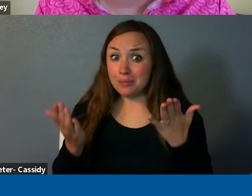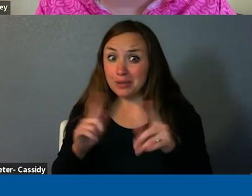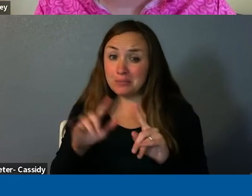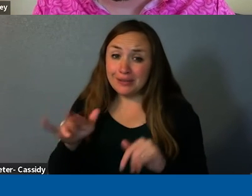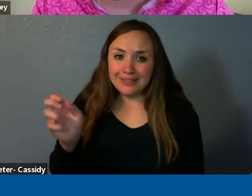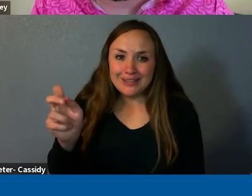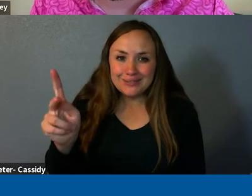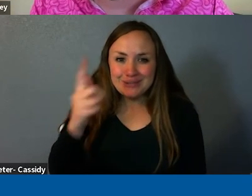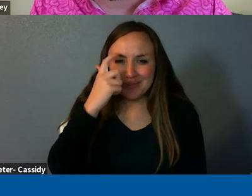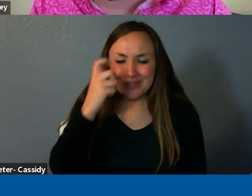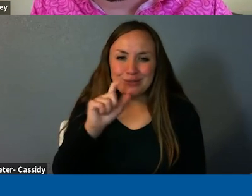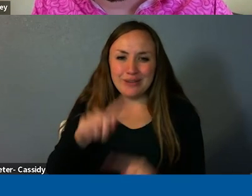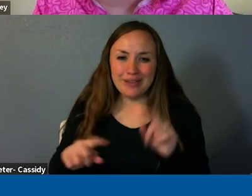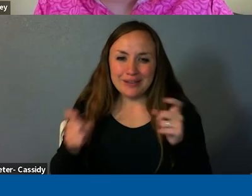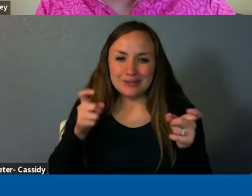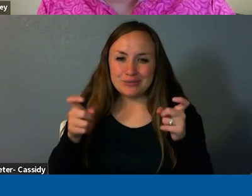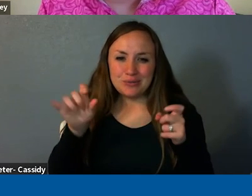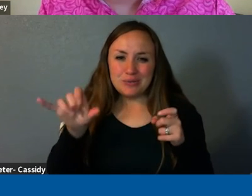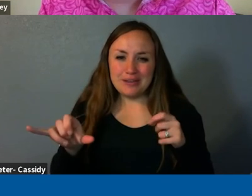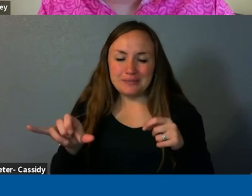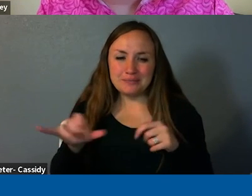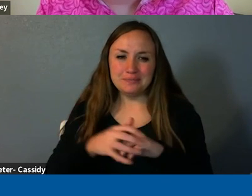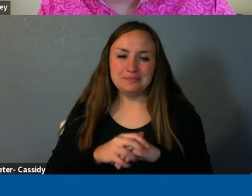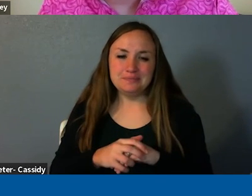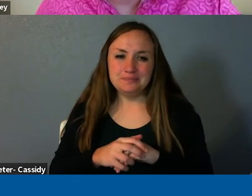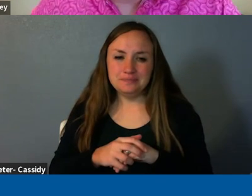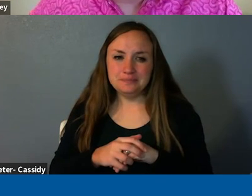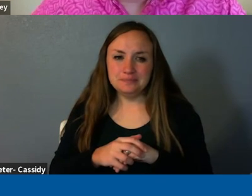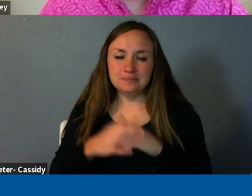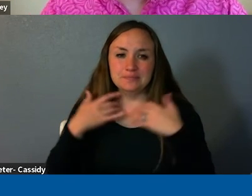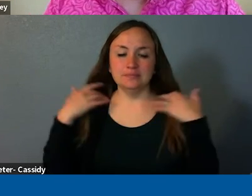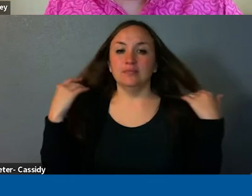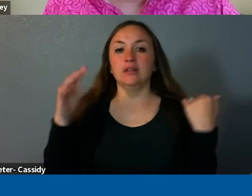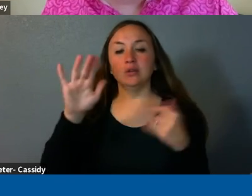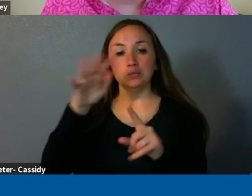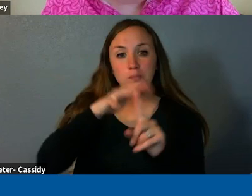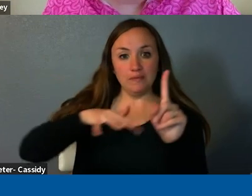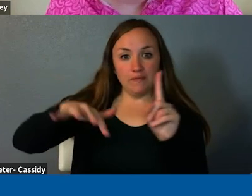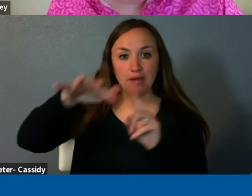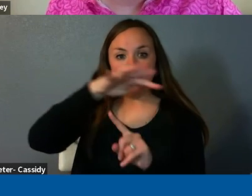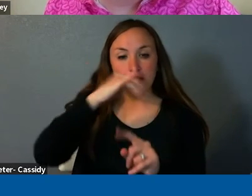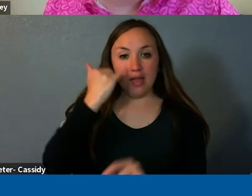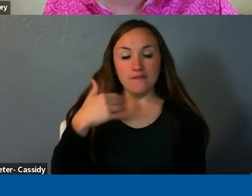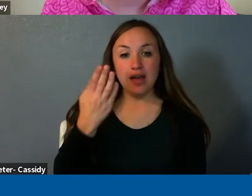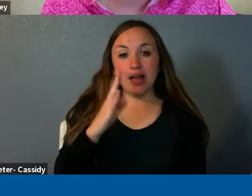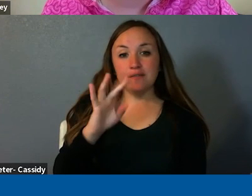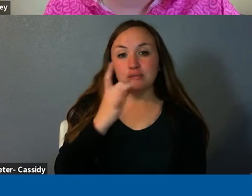because you don't really have control over it. In terms of the environment that you're viewing something, so like a blue light, amber light context,